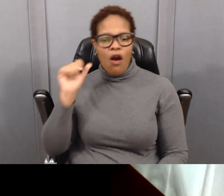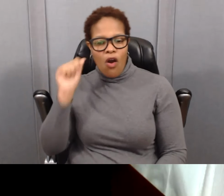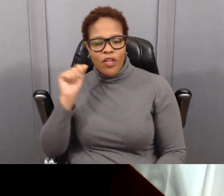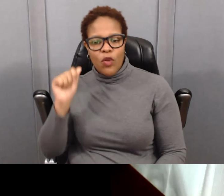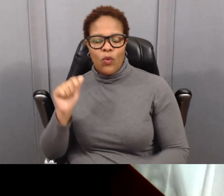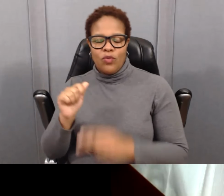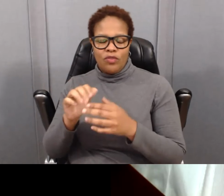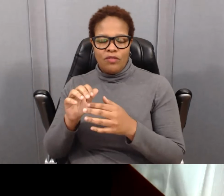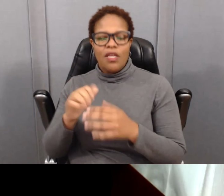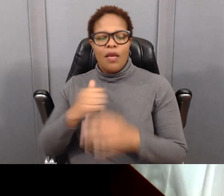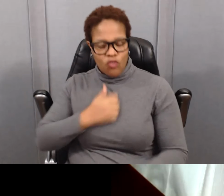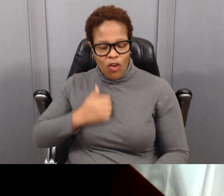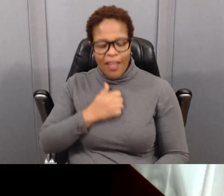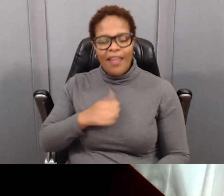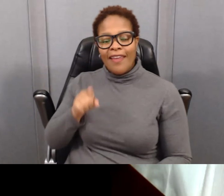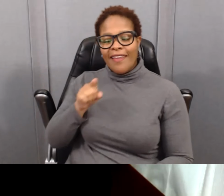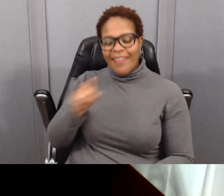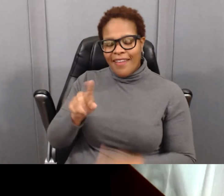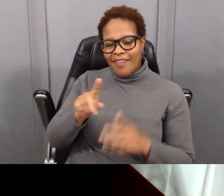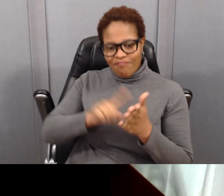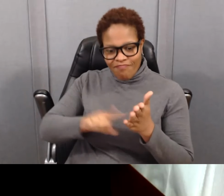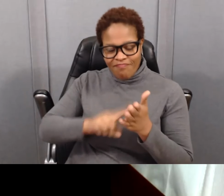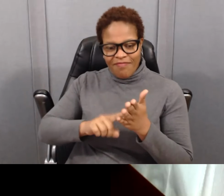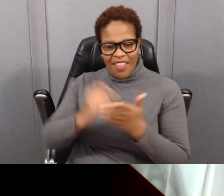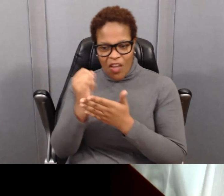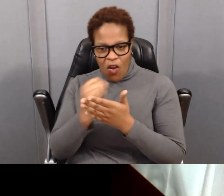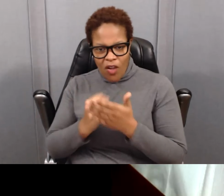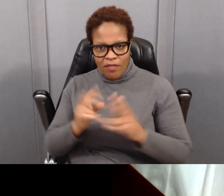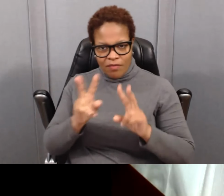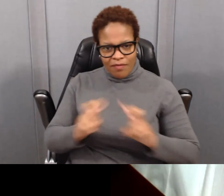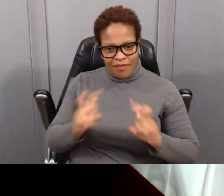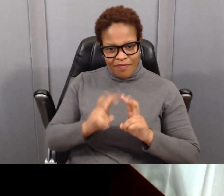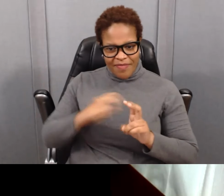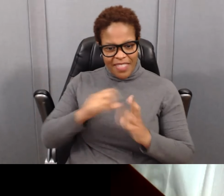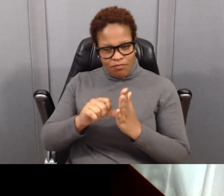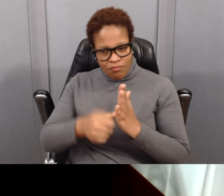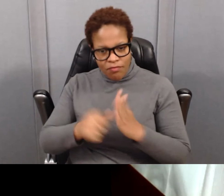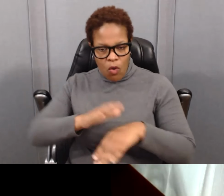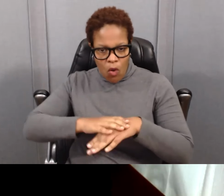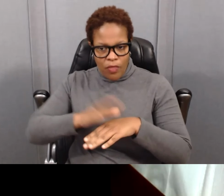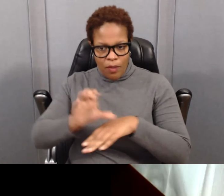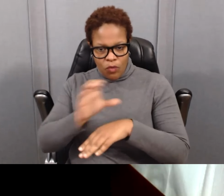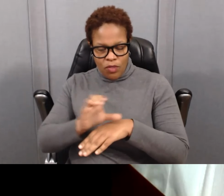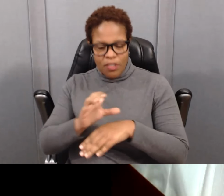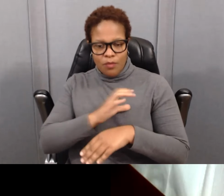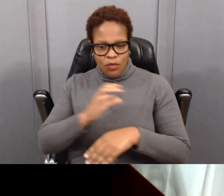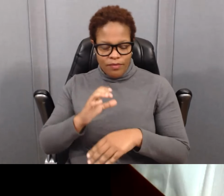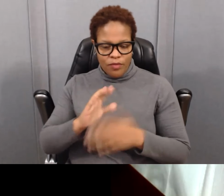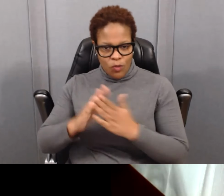I'm sorry, Thomas explores the art and examines its implications on the community. A member of the Social Audio Description Collective